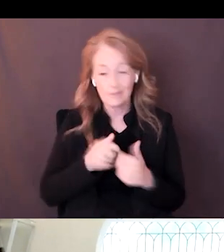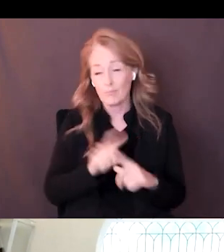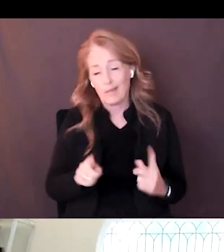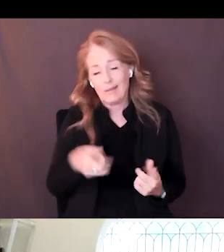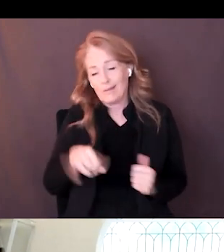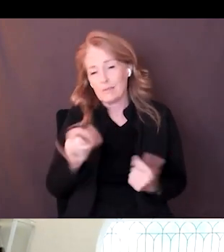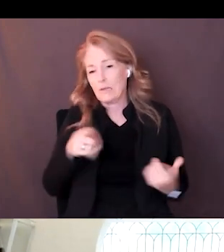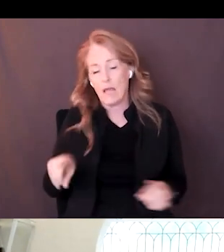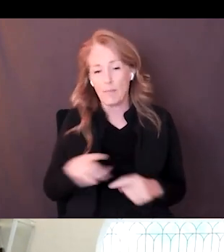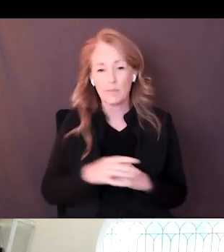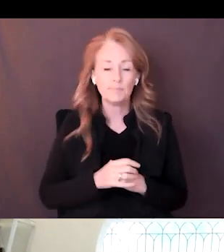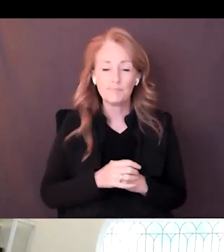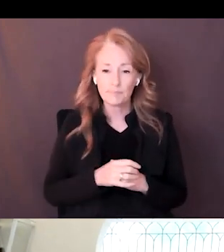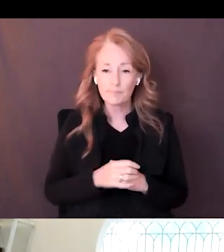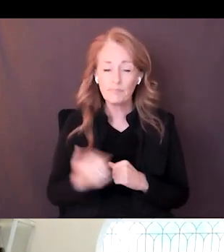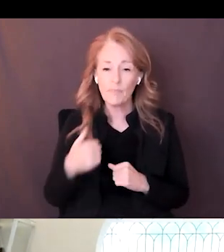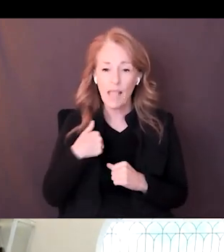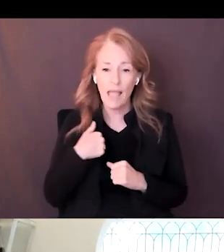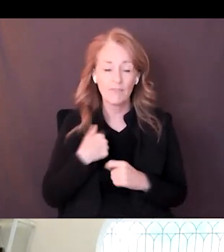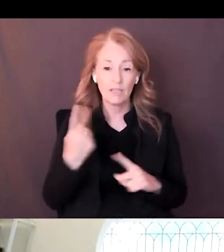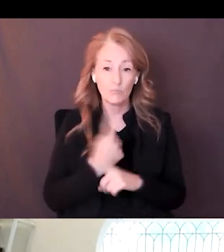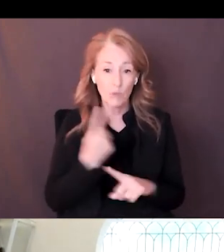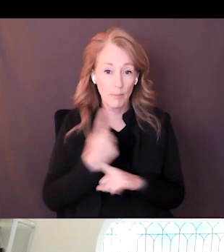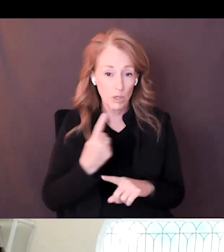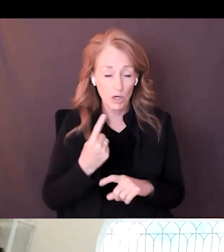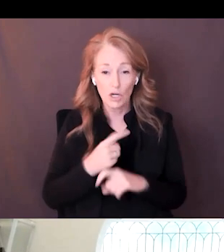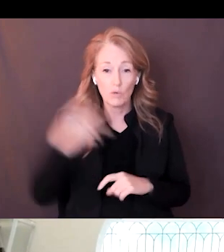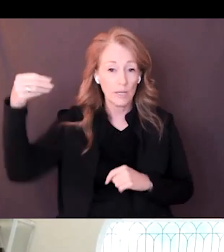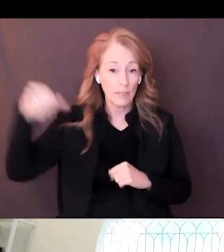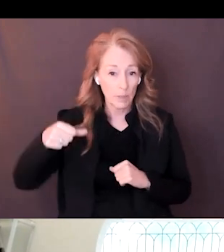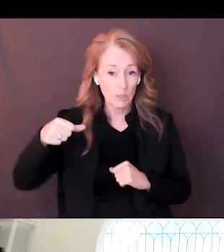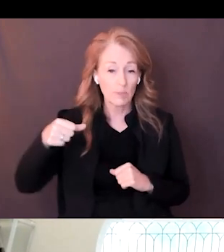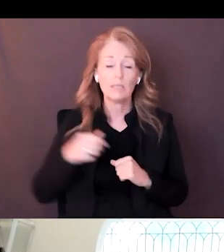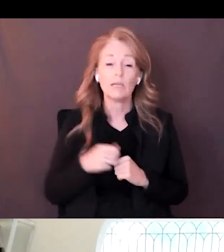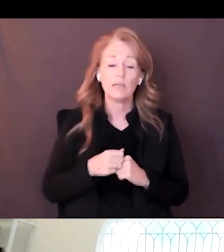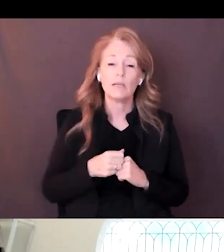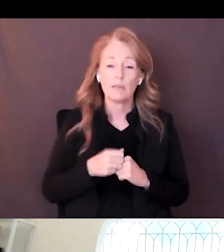BUT ENSURE PROPEREM IMBURSMENT, YOU NEED TO MAKE SURE